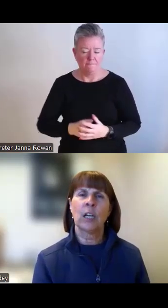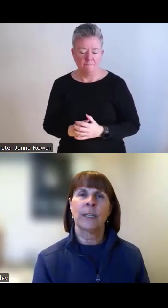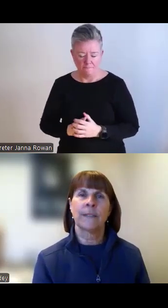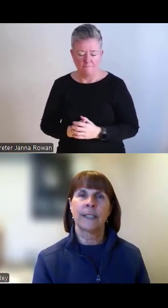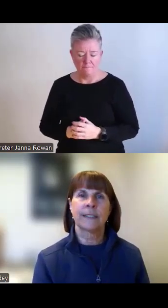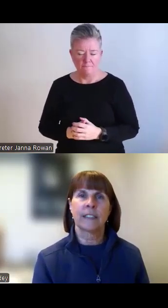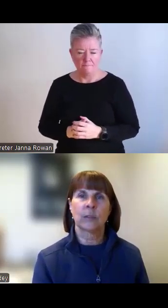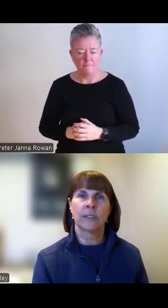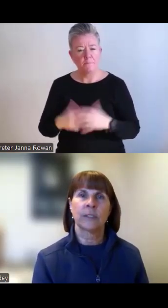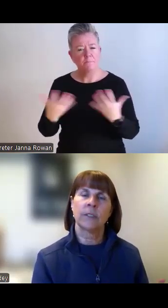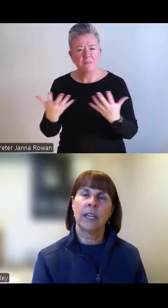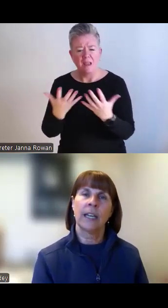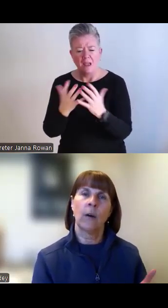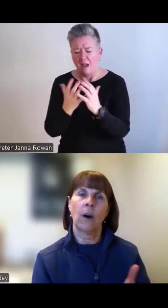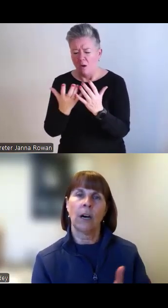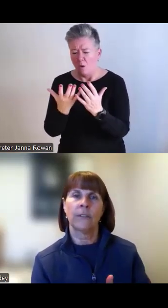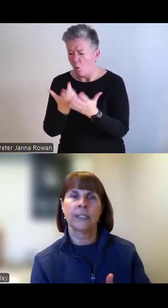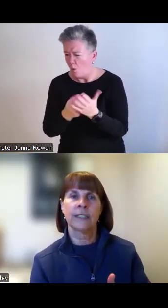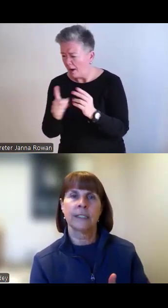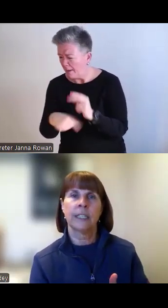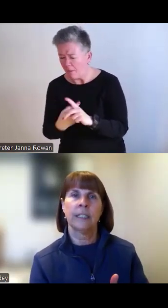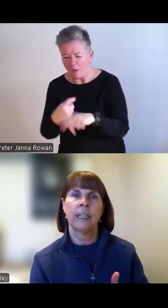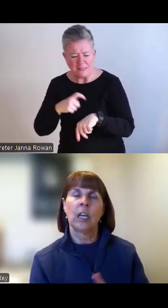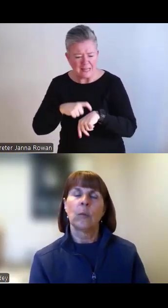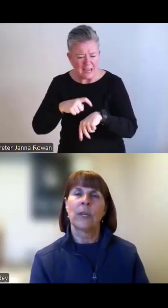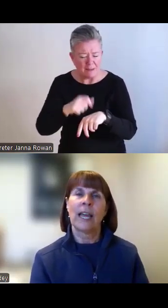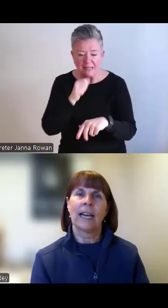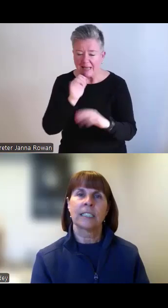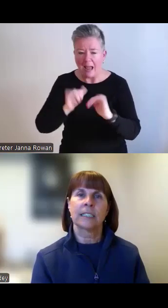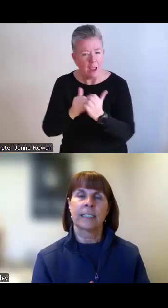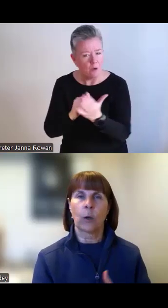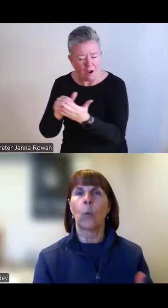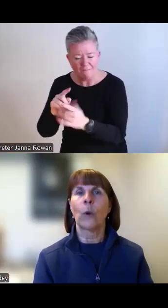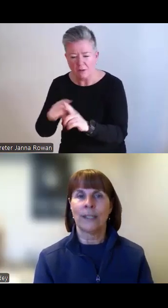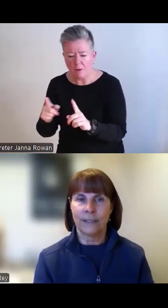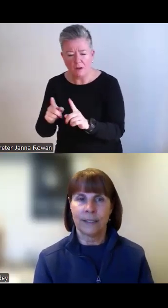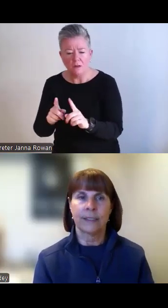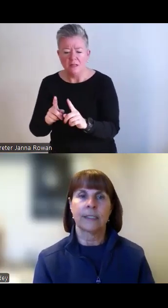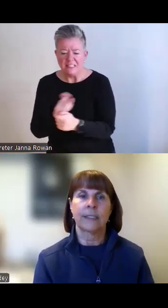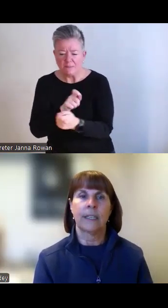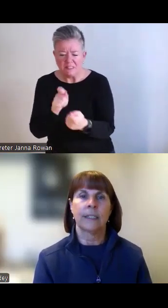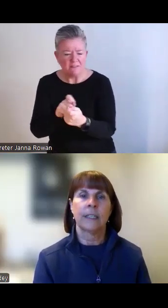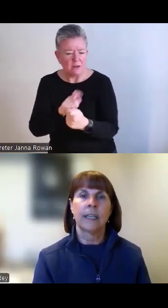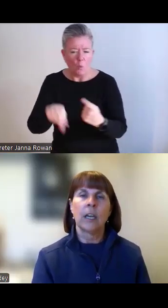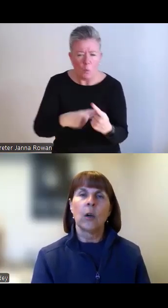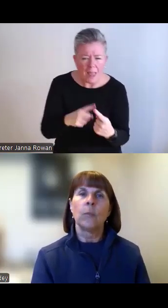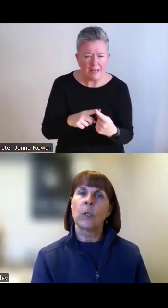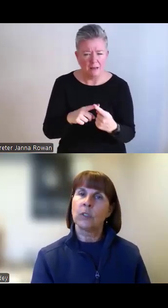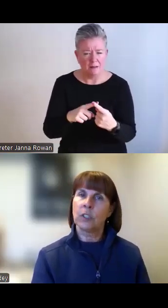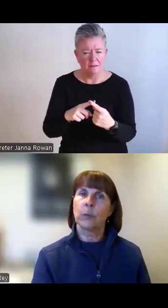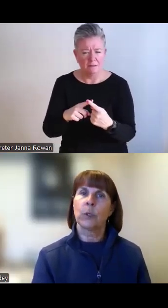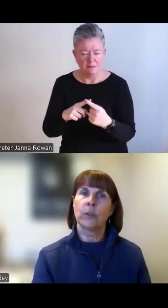the timing of the assessment? So, not how often is it done, but actually when is it done? Most of the